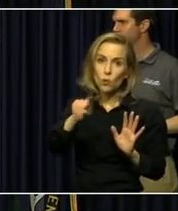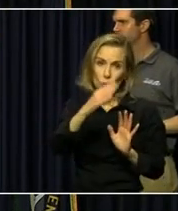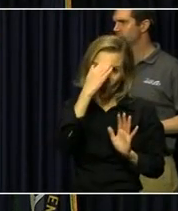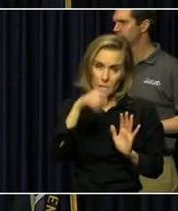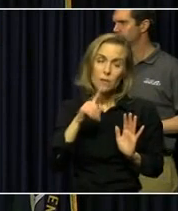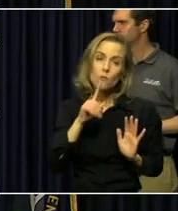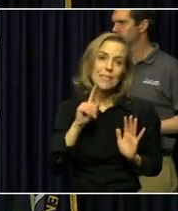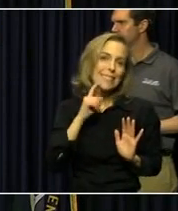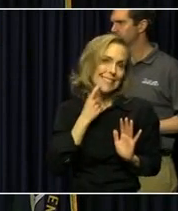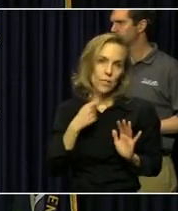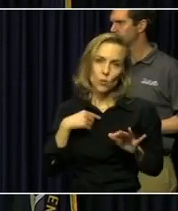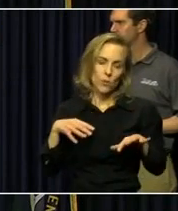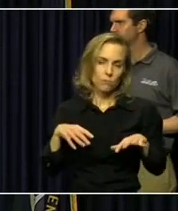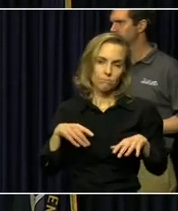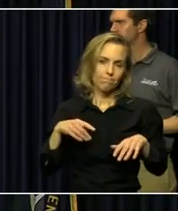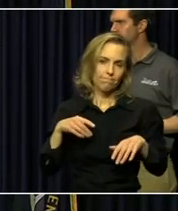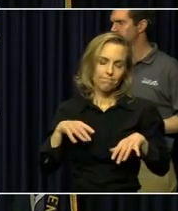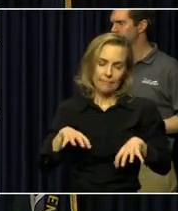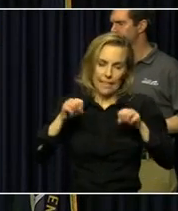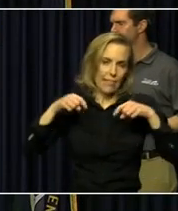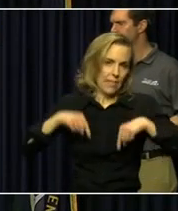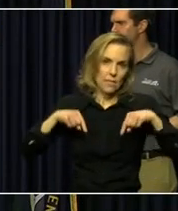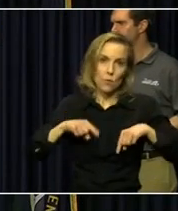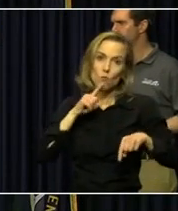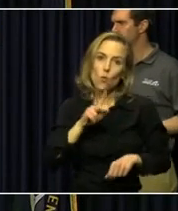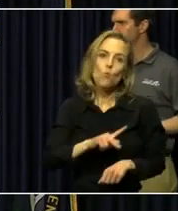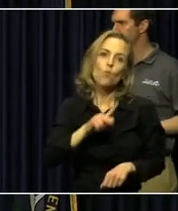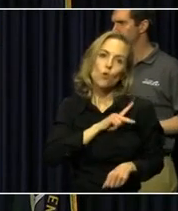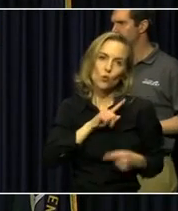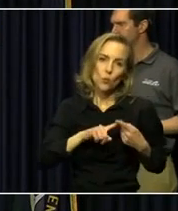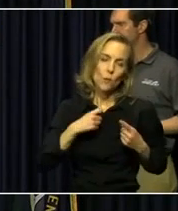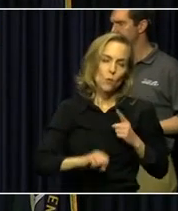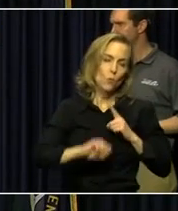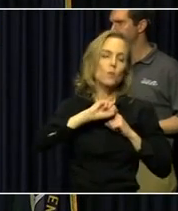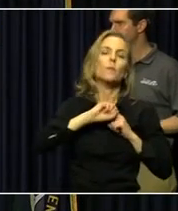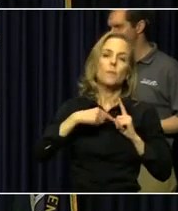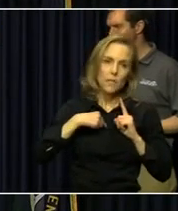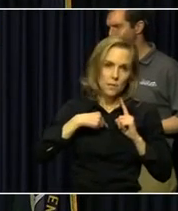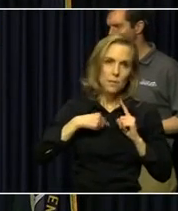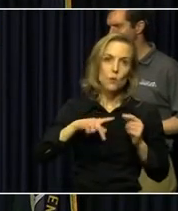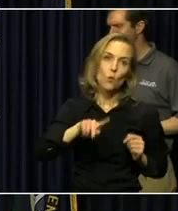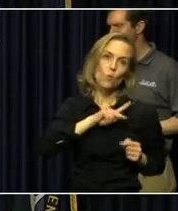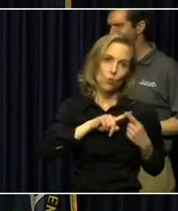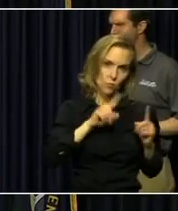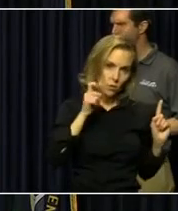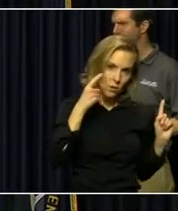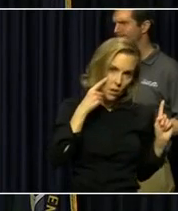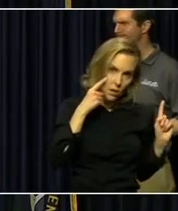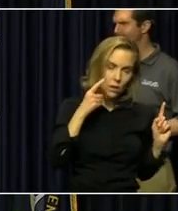COMMONWEALTH, WHETHER IT'S OUR MORE THAN 5,000, I THINK WE HAVE